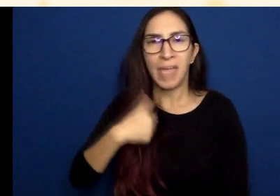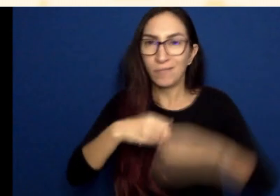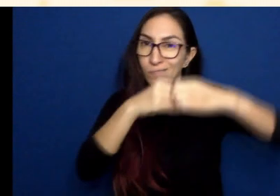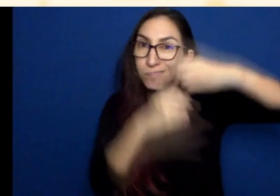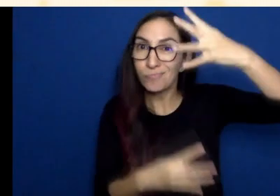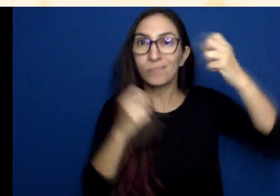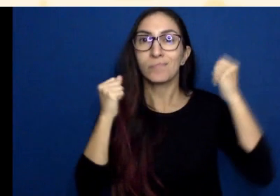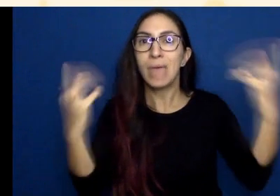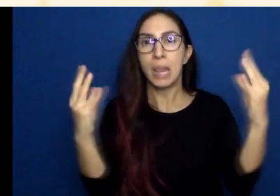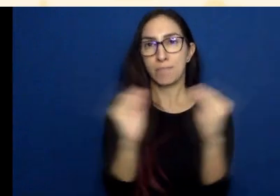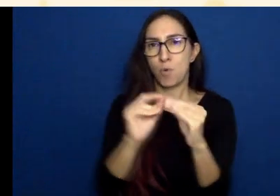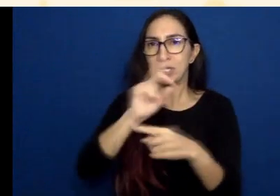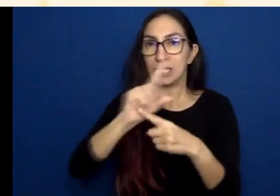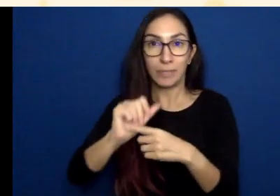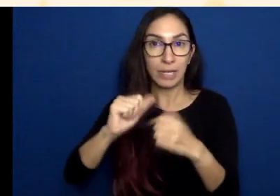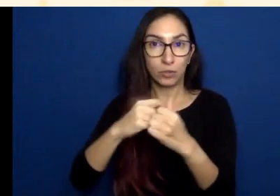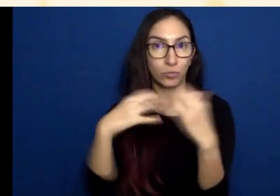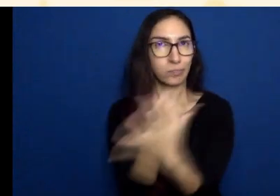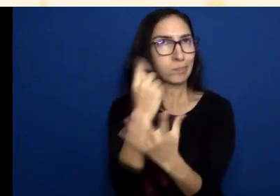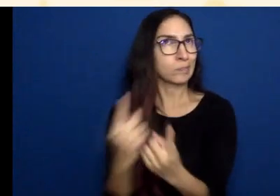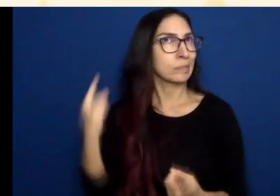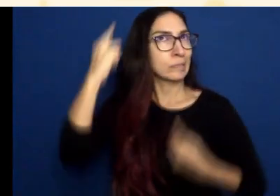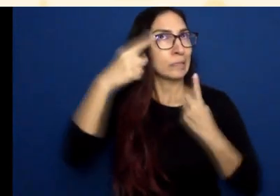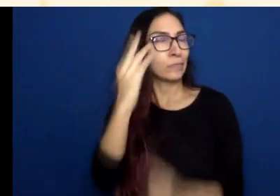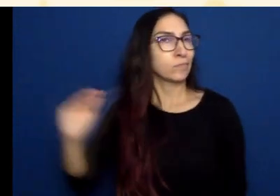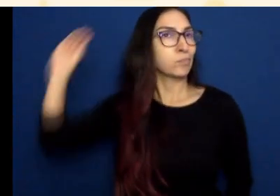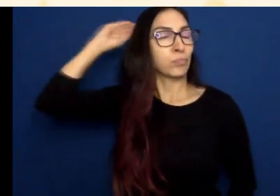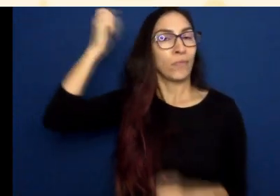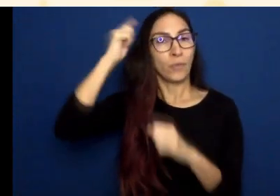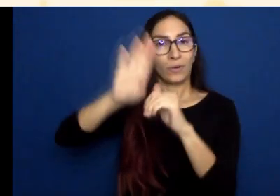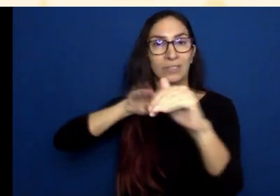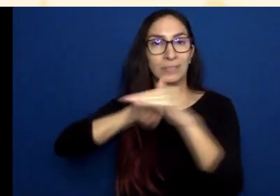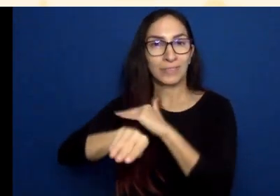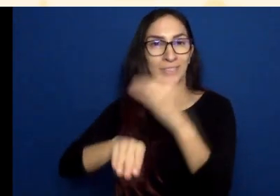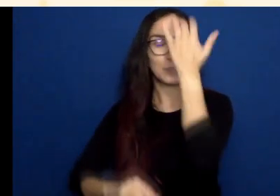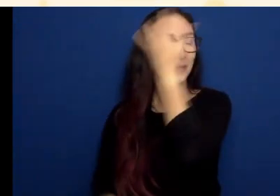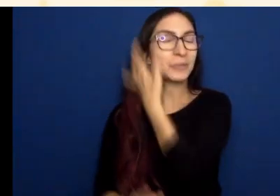A lot of people, when they're new, especially to accessibility, think it's just about screen reader accessibility,